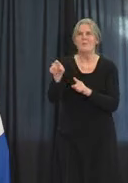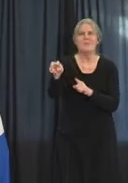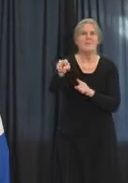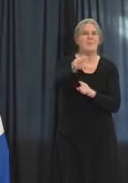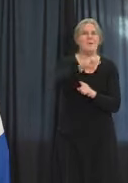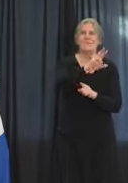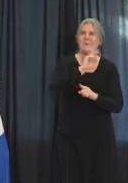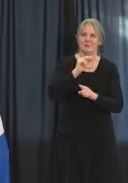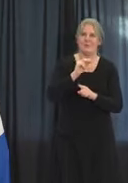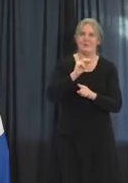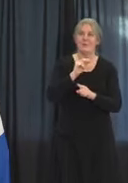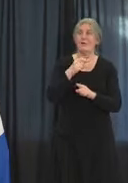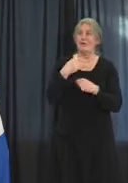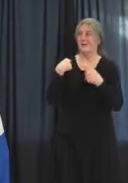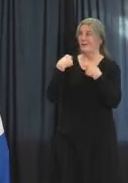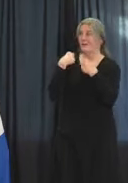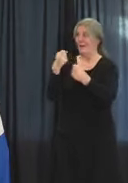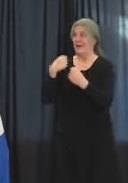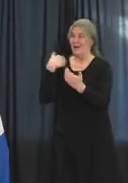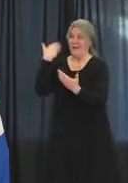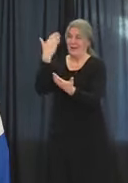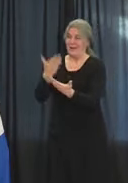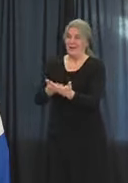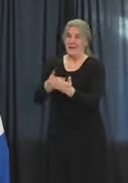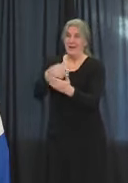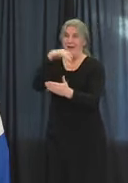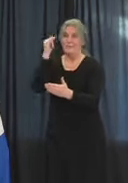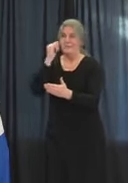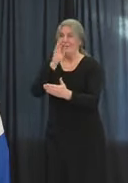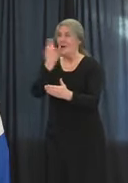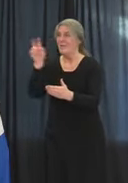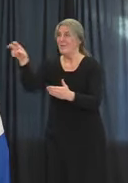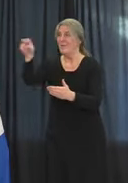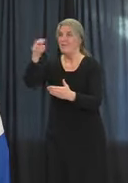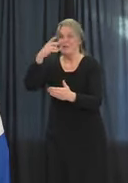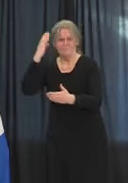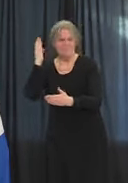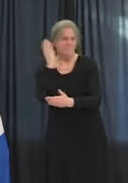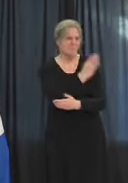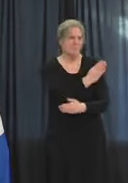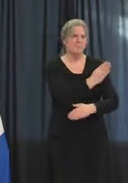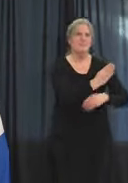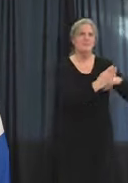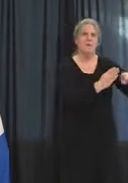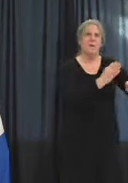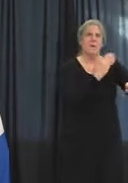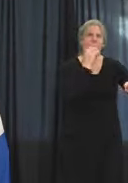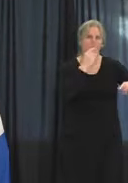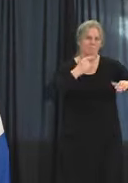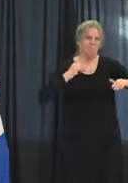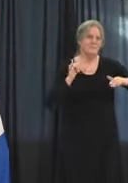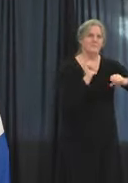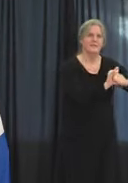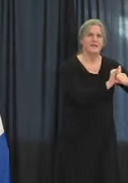We are urging again people who are getting here to self isolate immediately and the government can help in that pursuit.